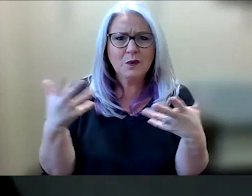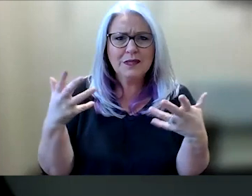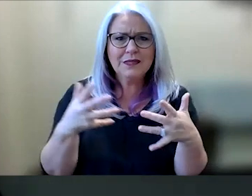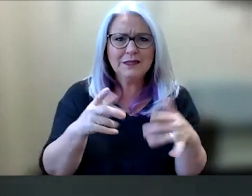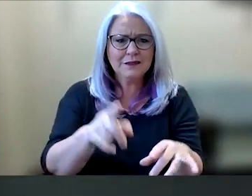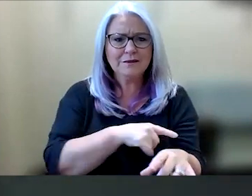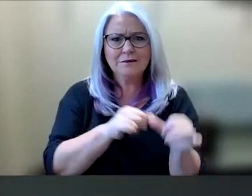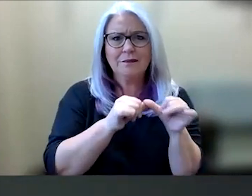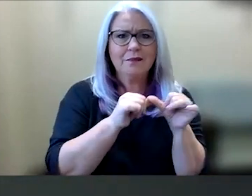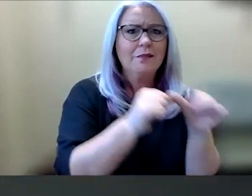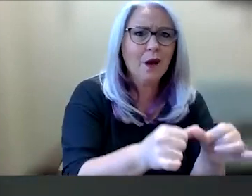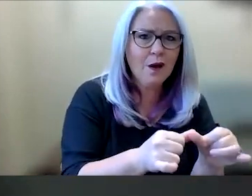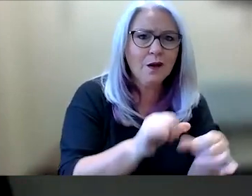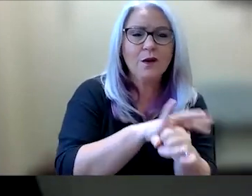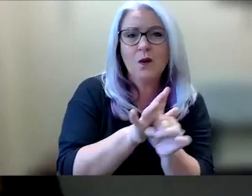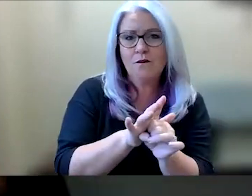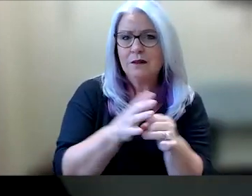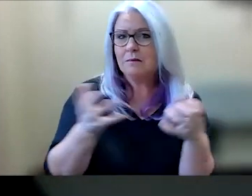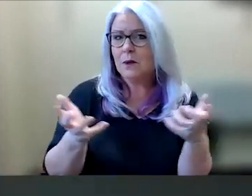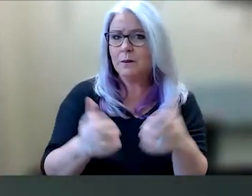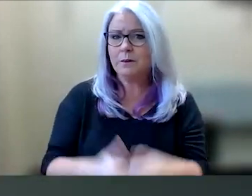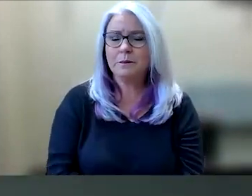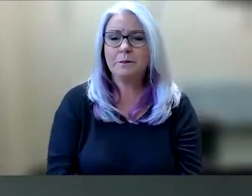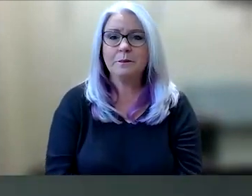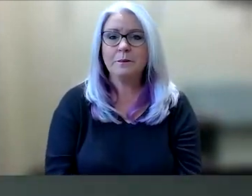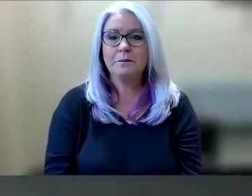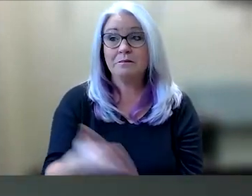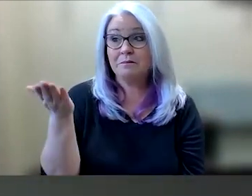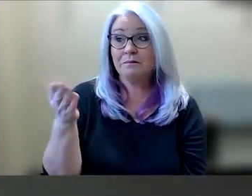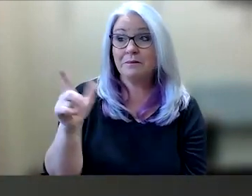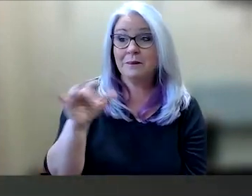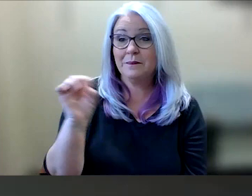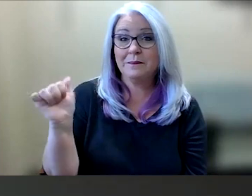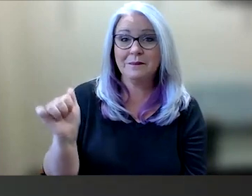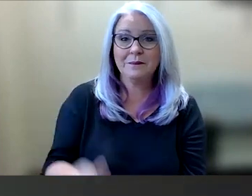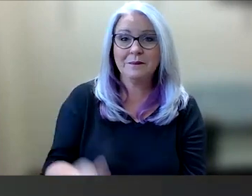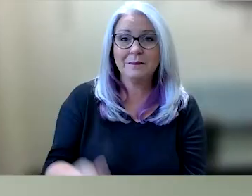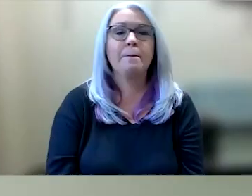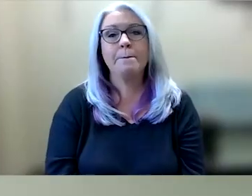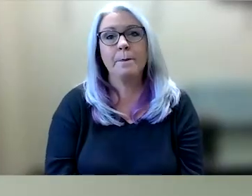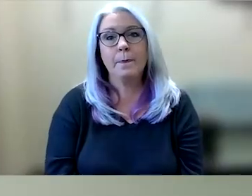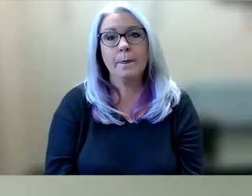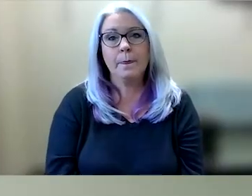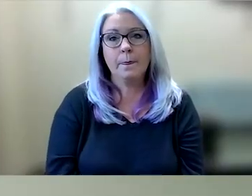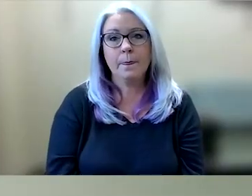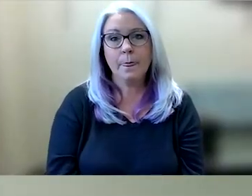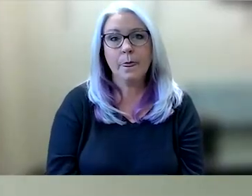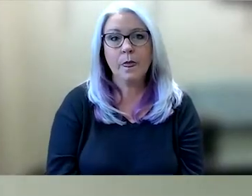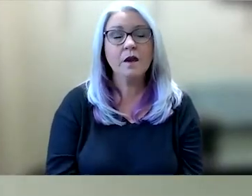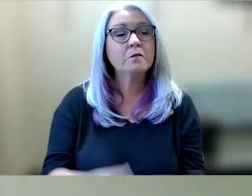question over to Lisa. LISA McCORKELL: Thank you. Yeah, so give a brief description. This is Lisa.